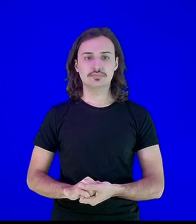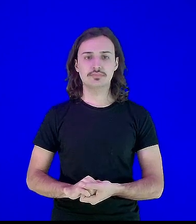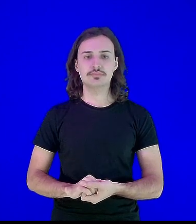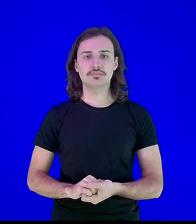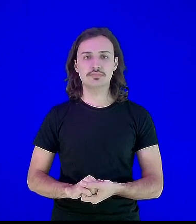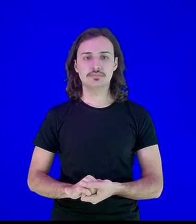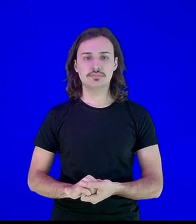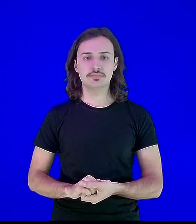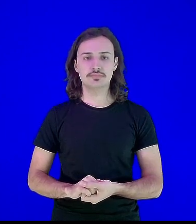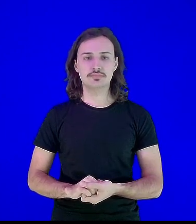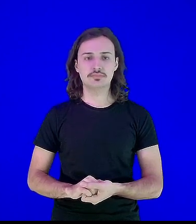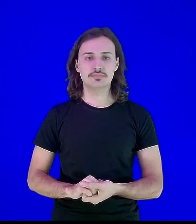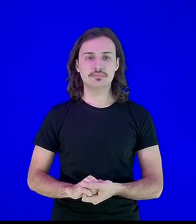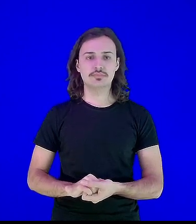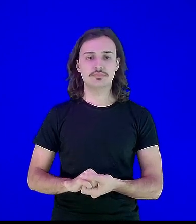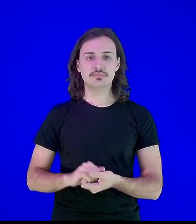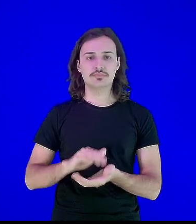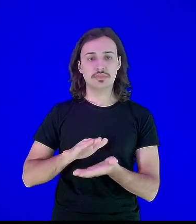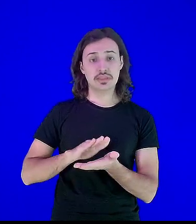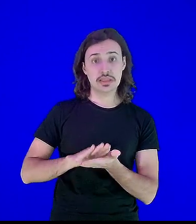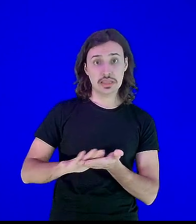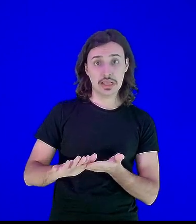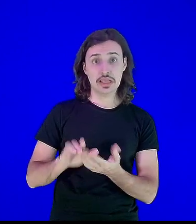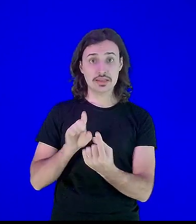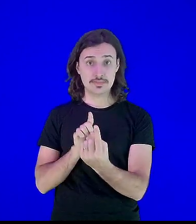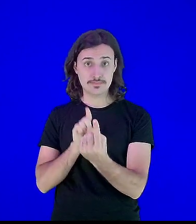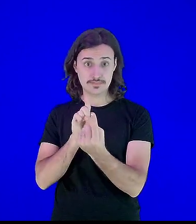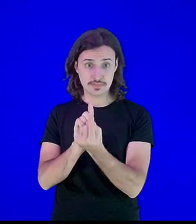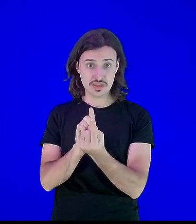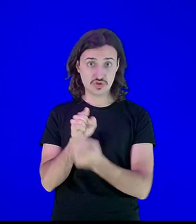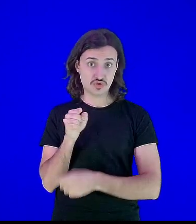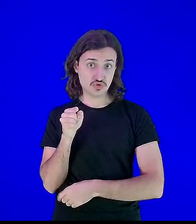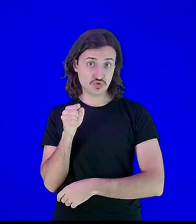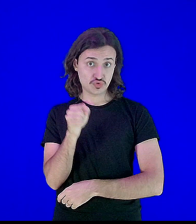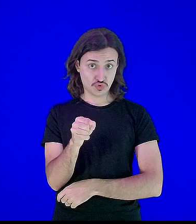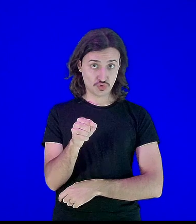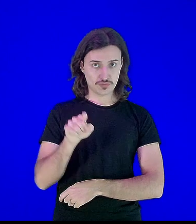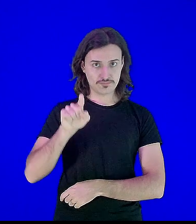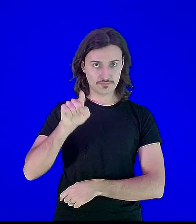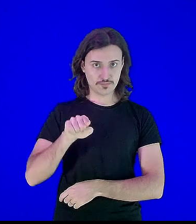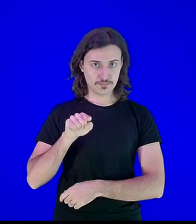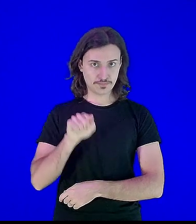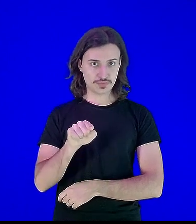go back "developer" "nice to meet you" that's it